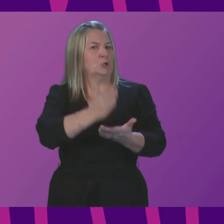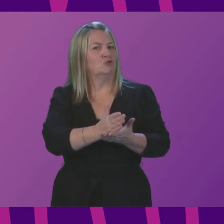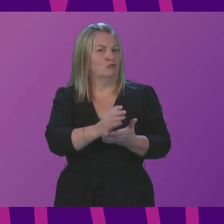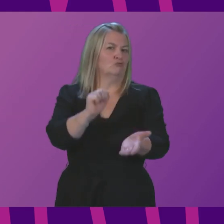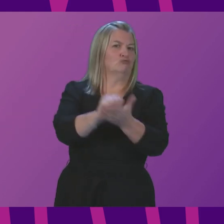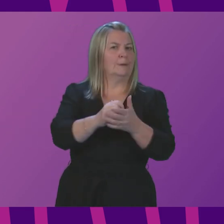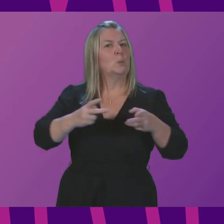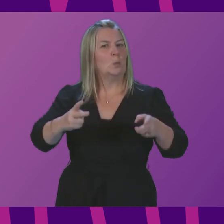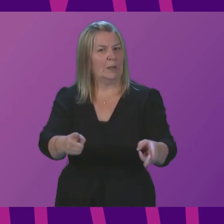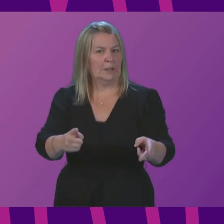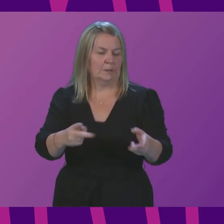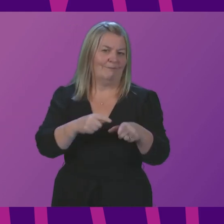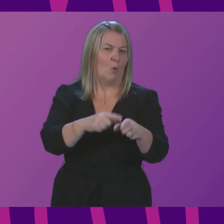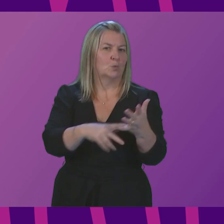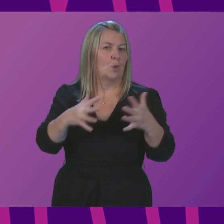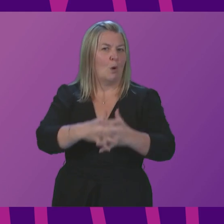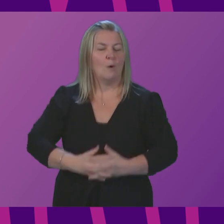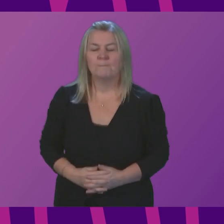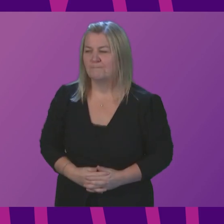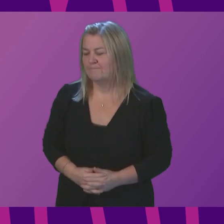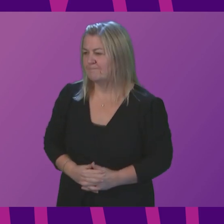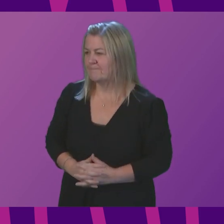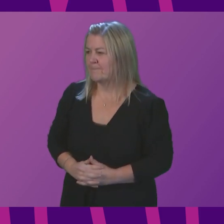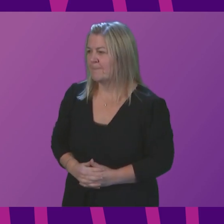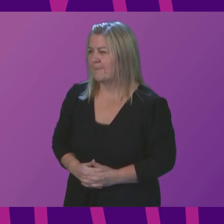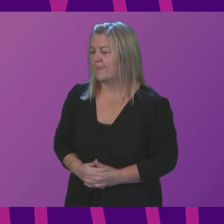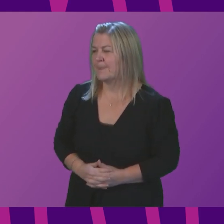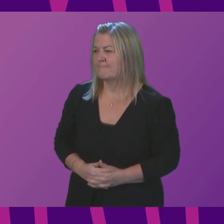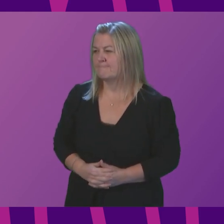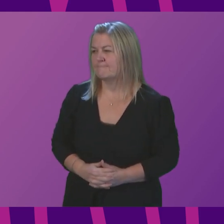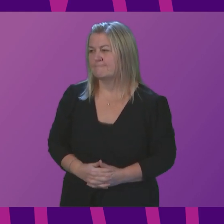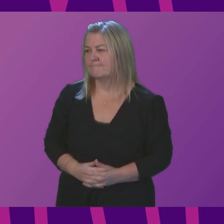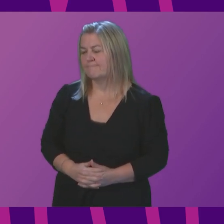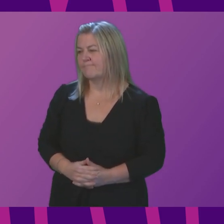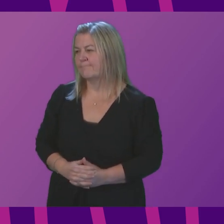is appropriate in any case.